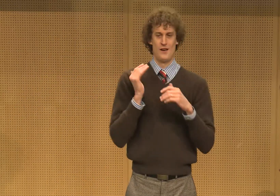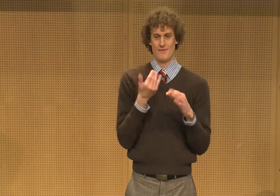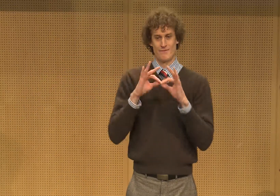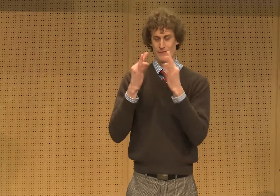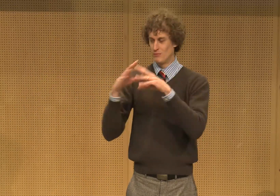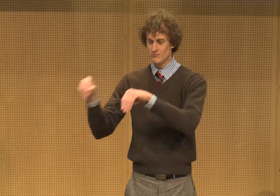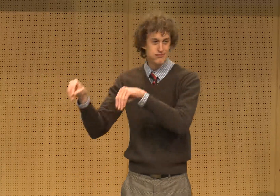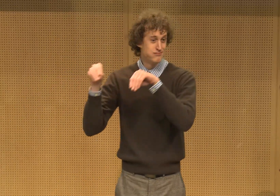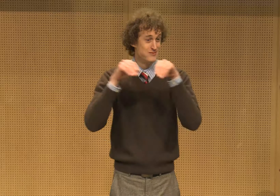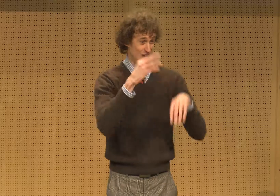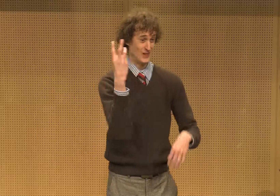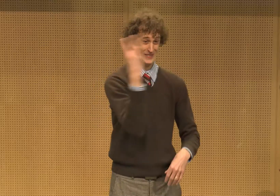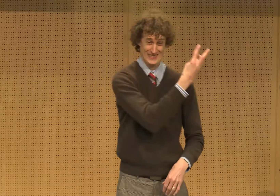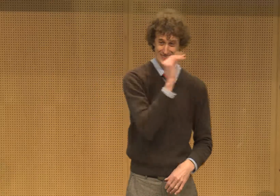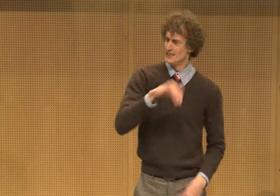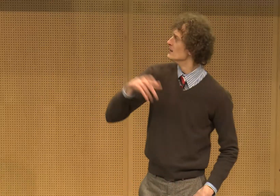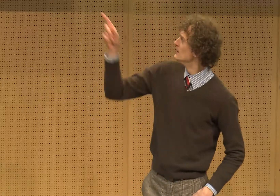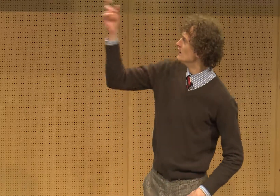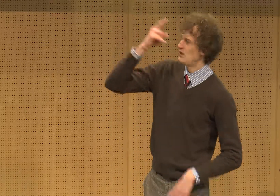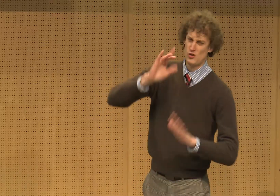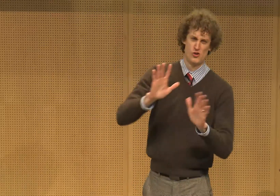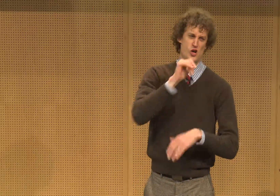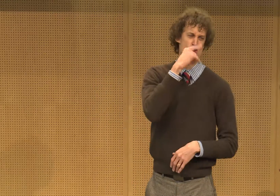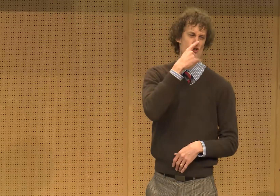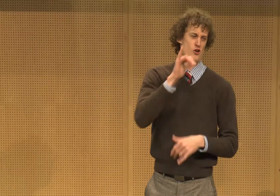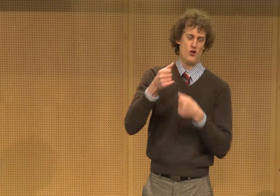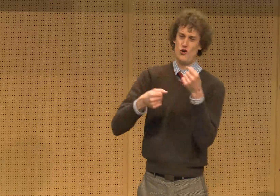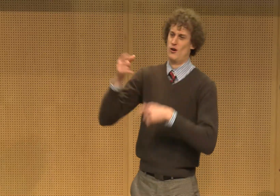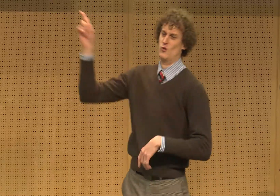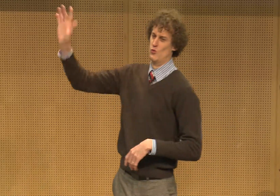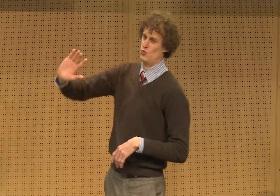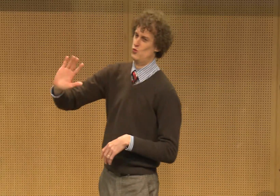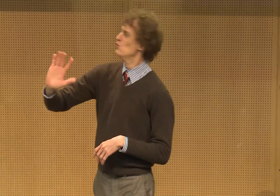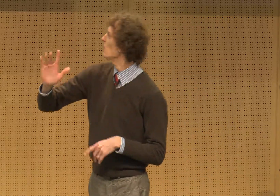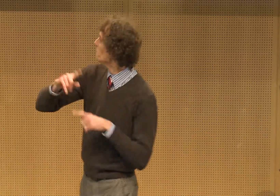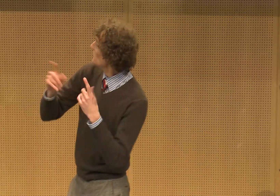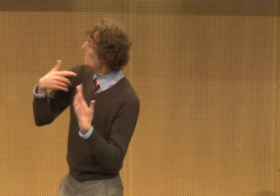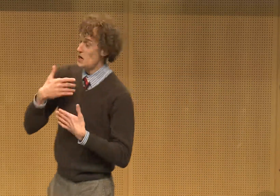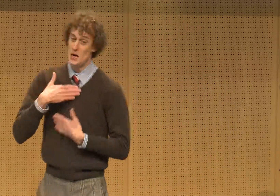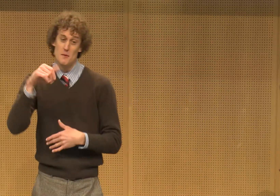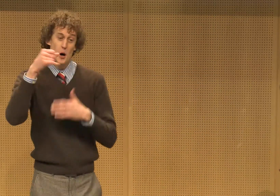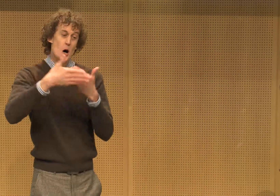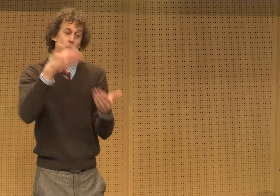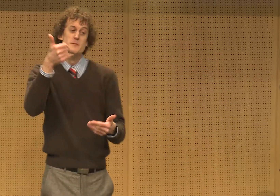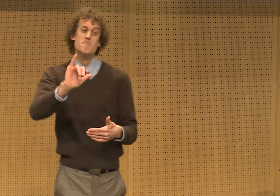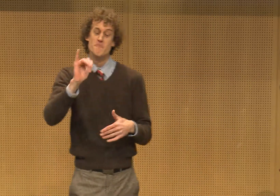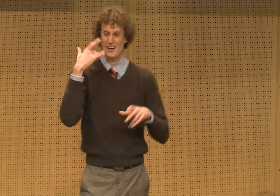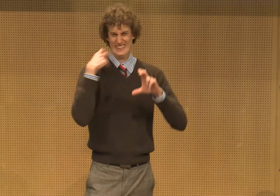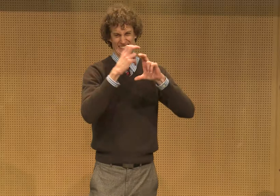We decided that we wanted to change our family situation, and we moved West. Actually this is not our car in the picture,